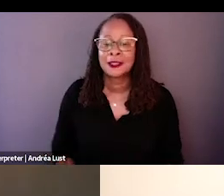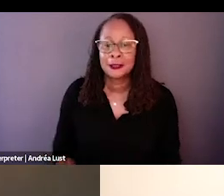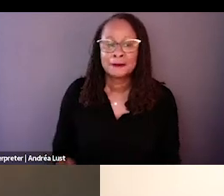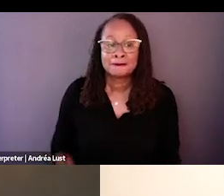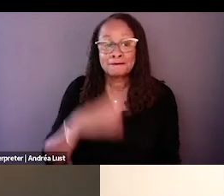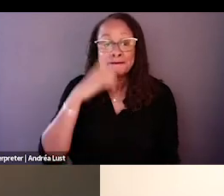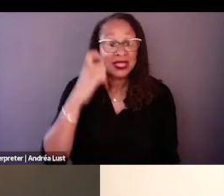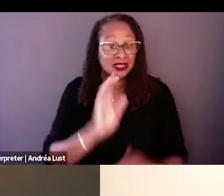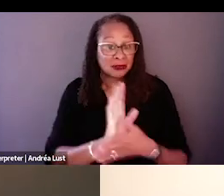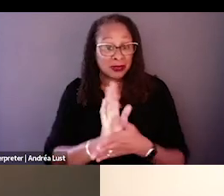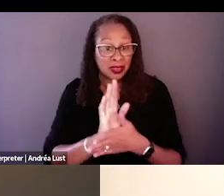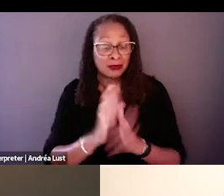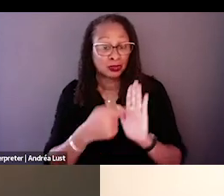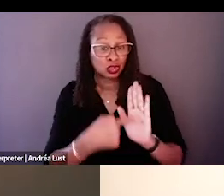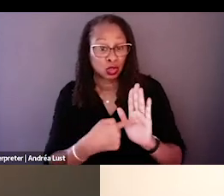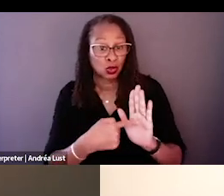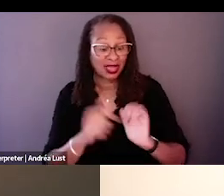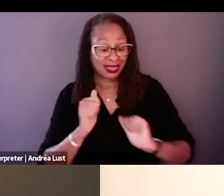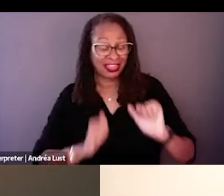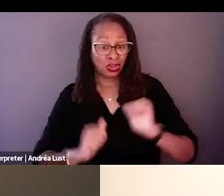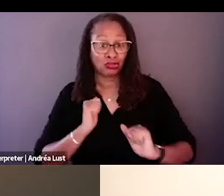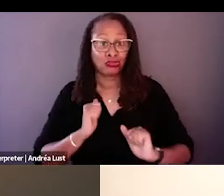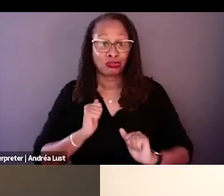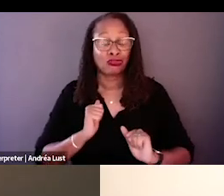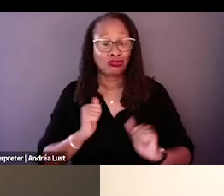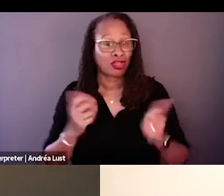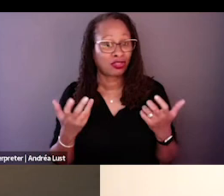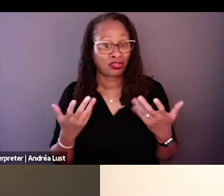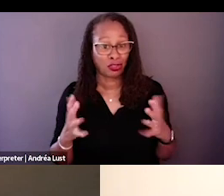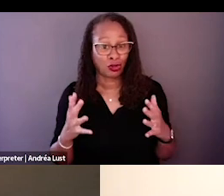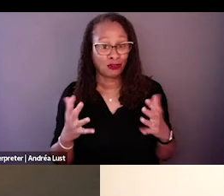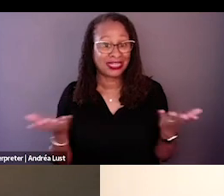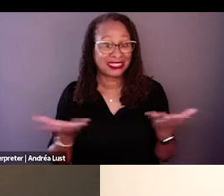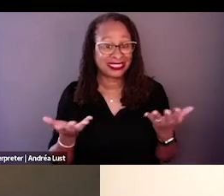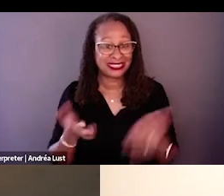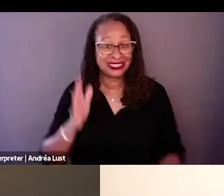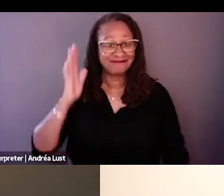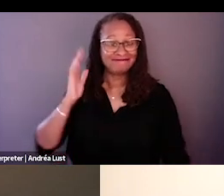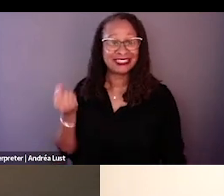to for years clean up the Jewish cemetery.